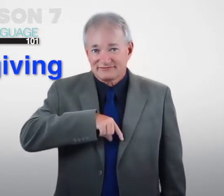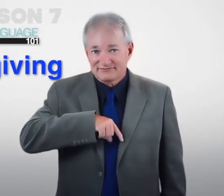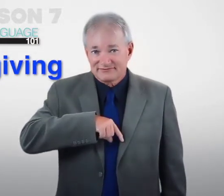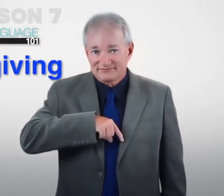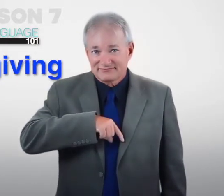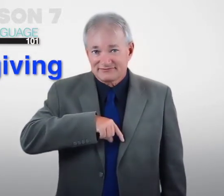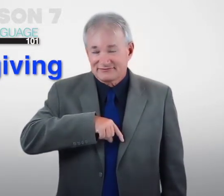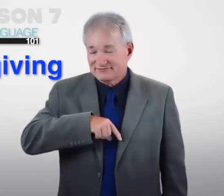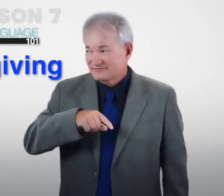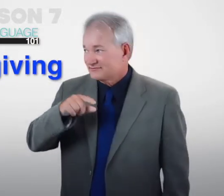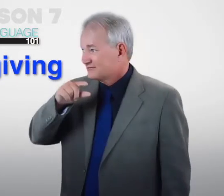Thanksgiving.